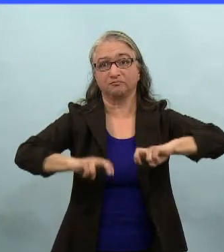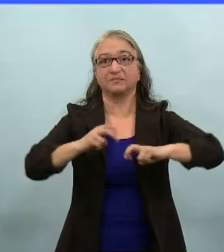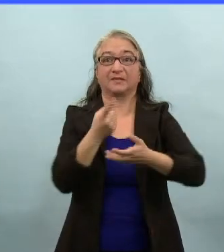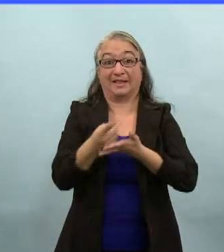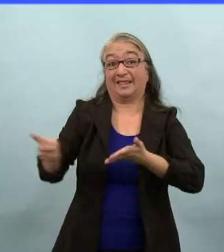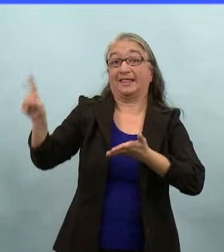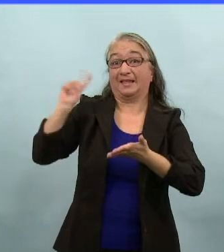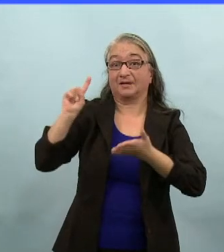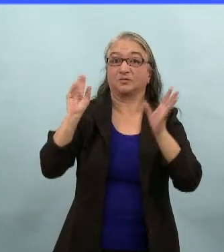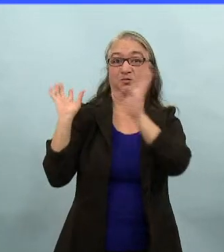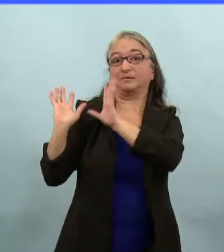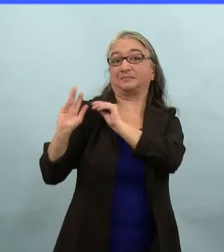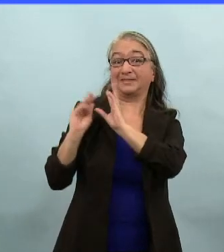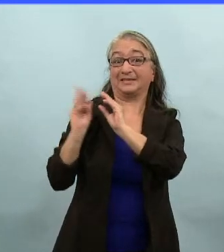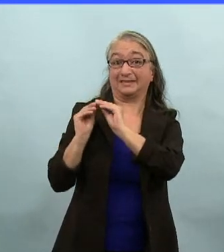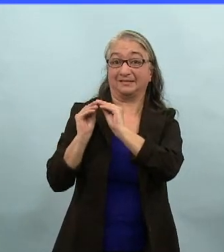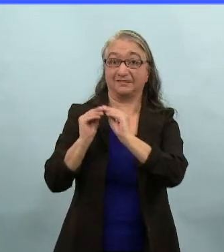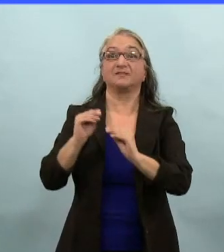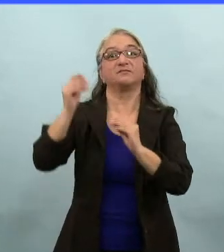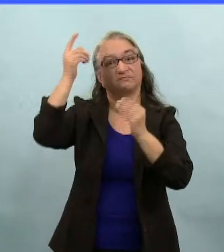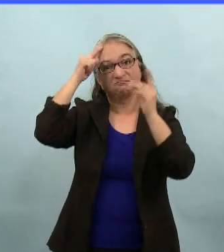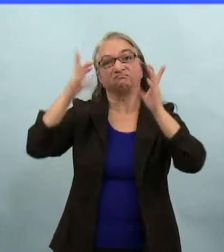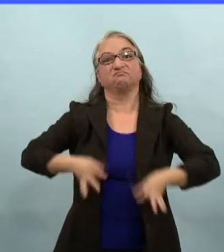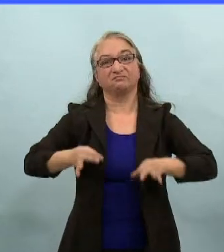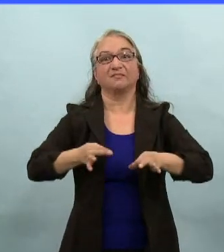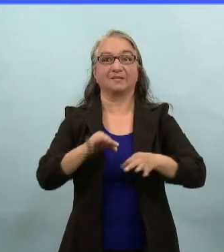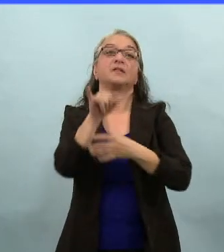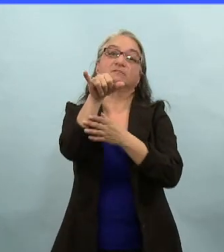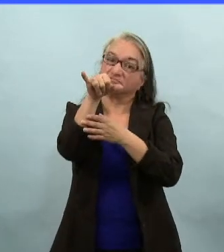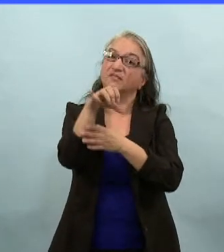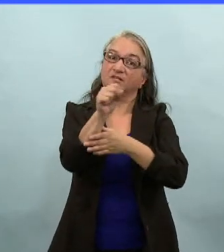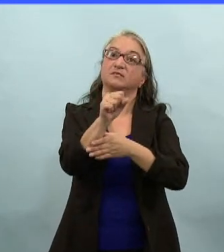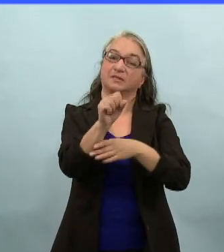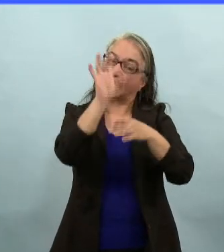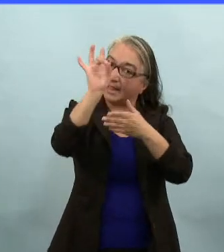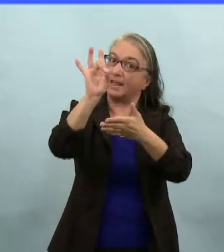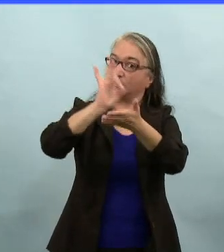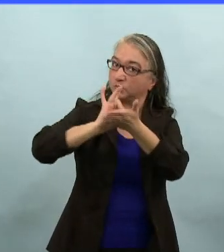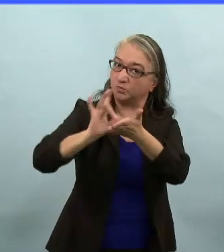they also have reaffirmed their guidance of an eight-week interval between first and second doses